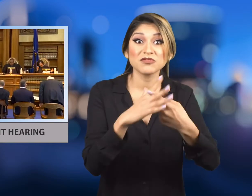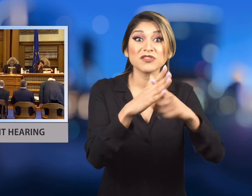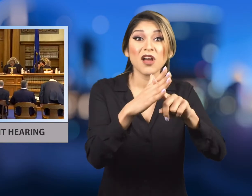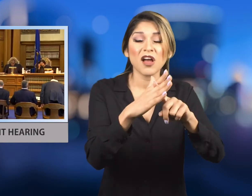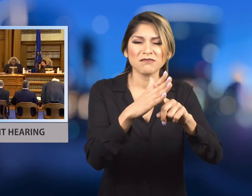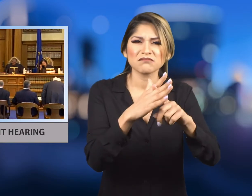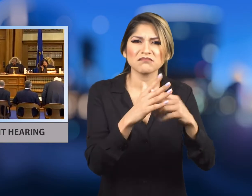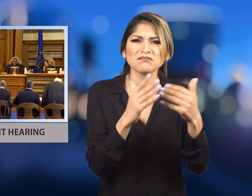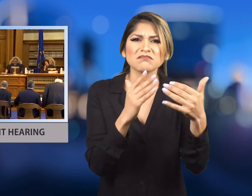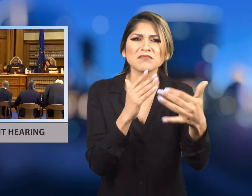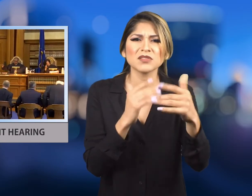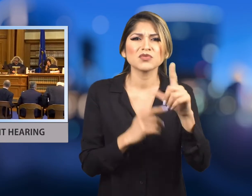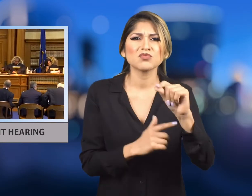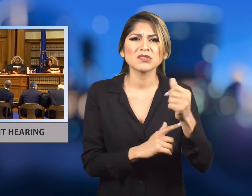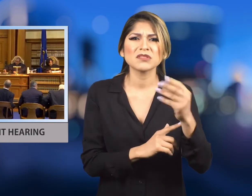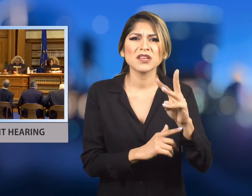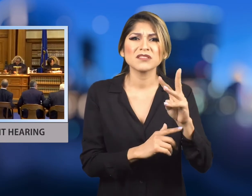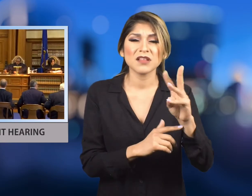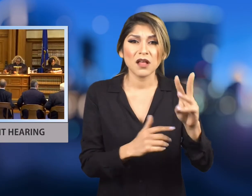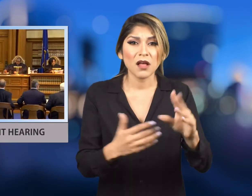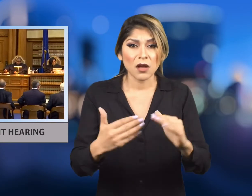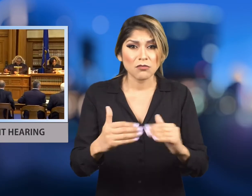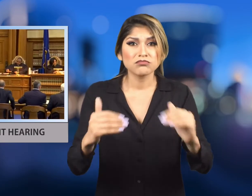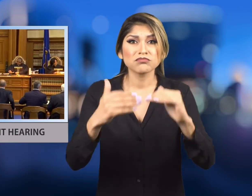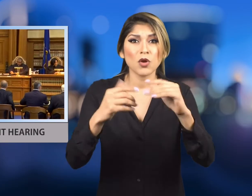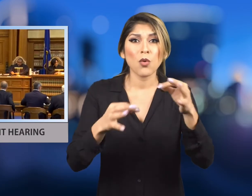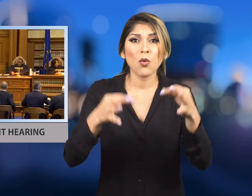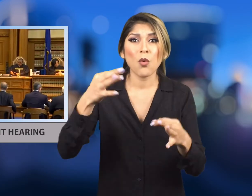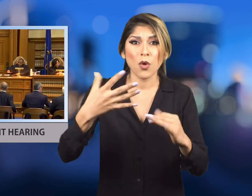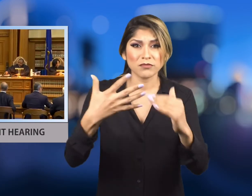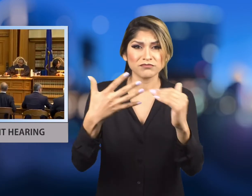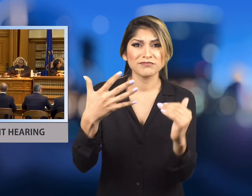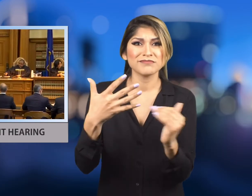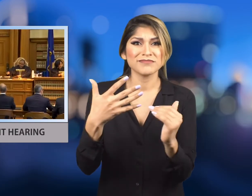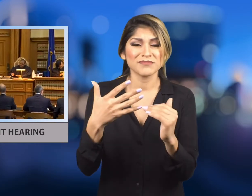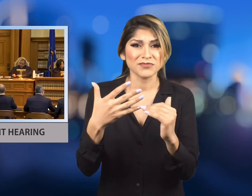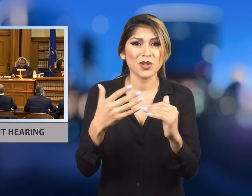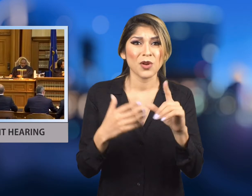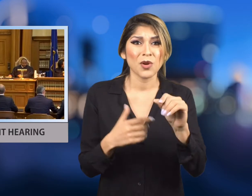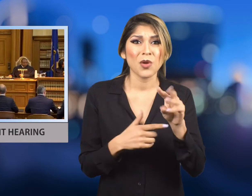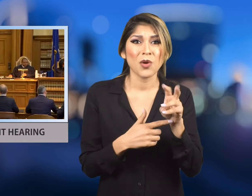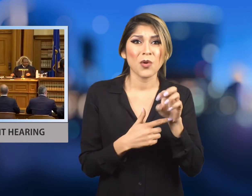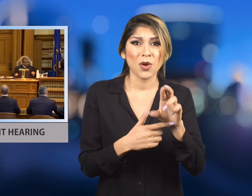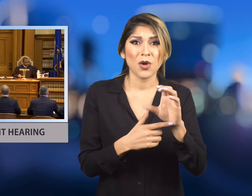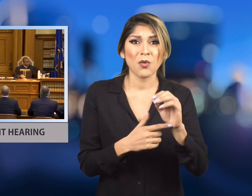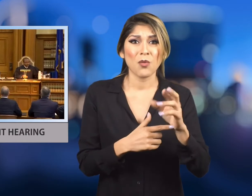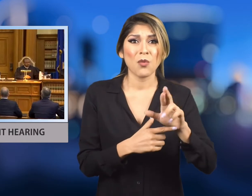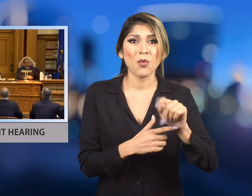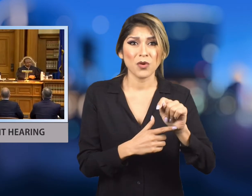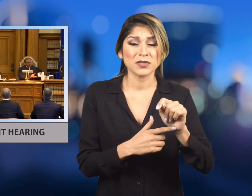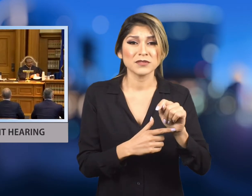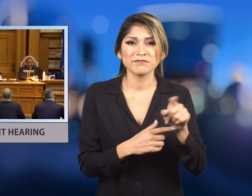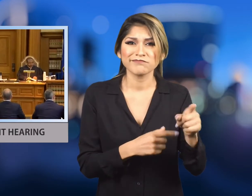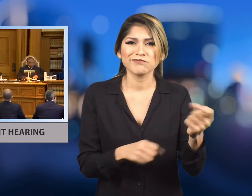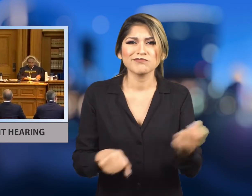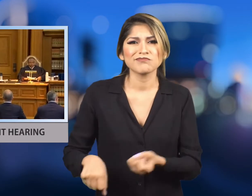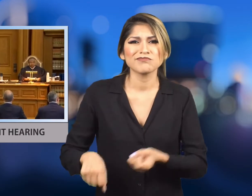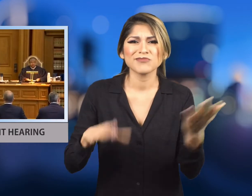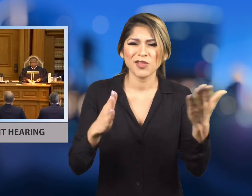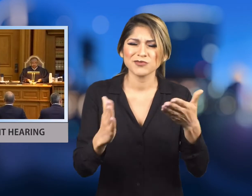but was dismissed in 2016 by a lower court.